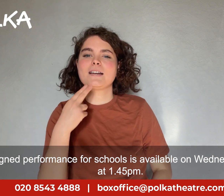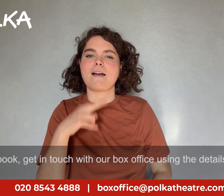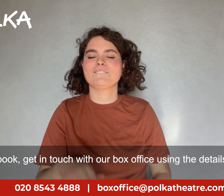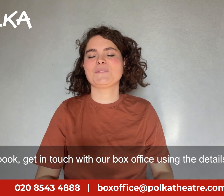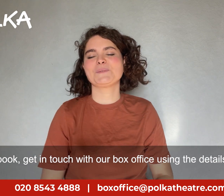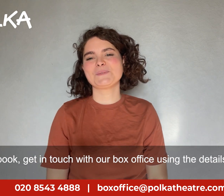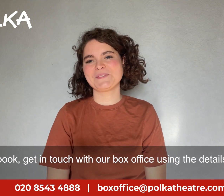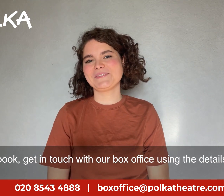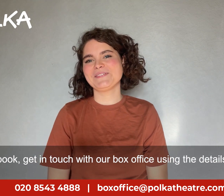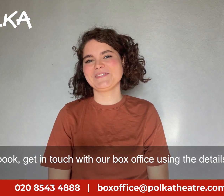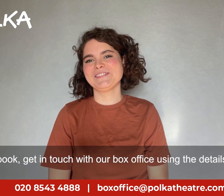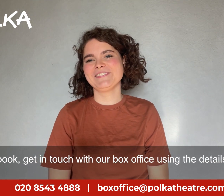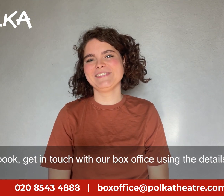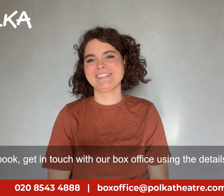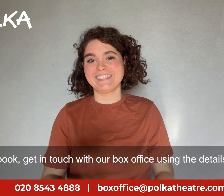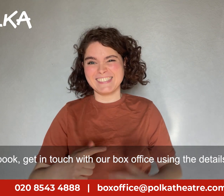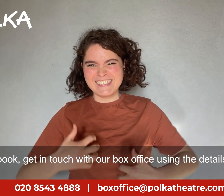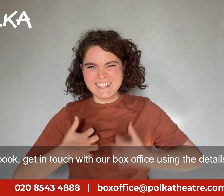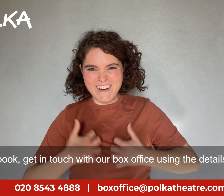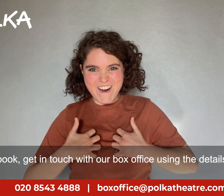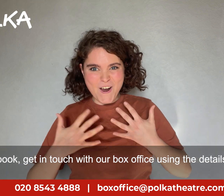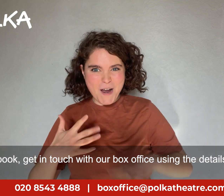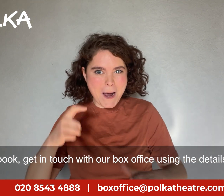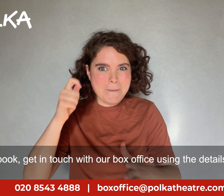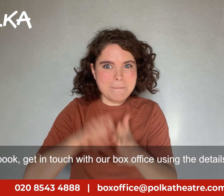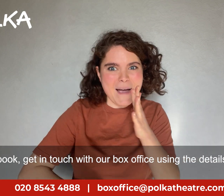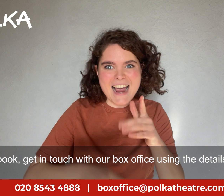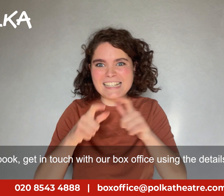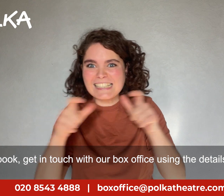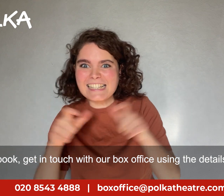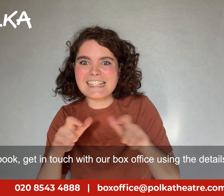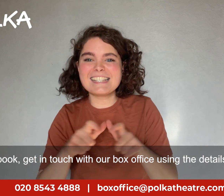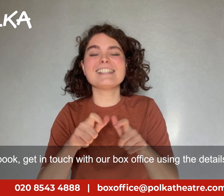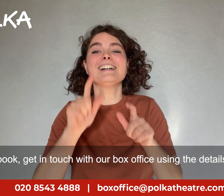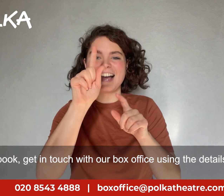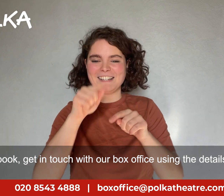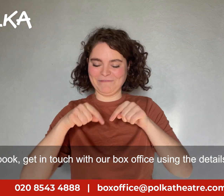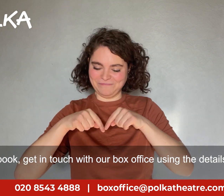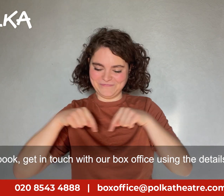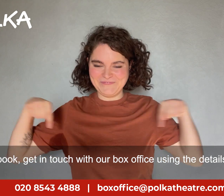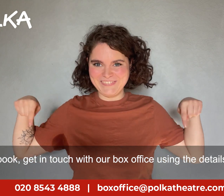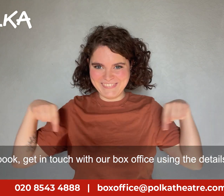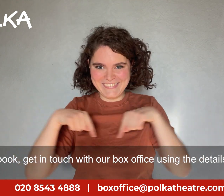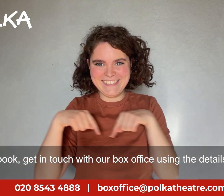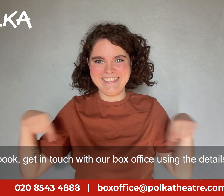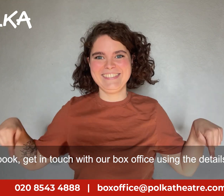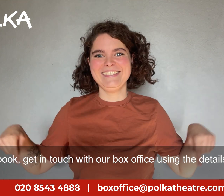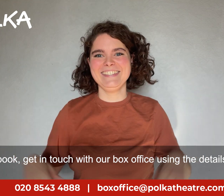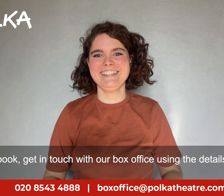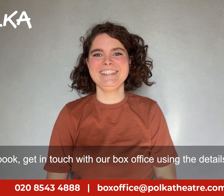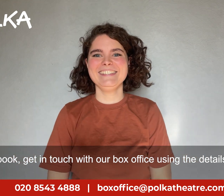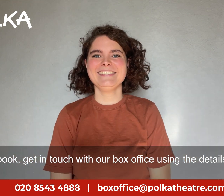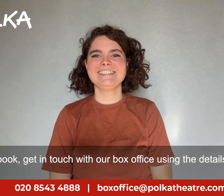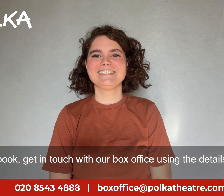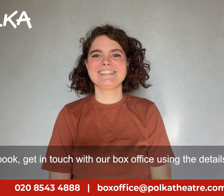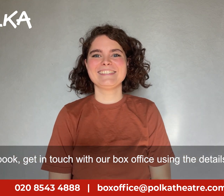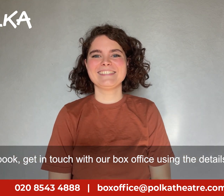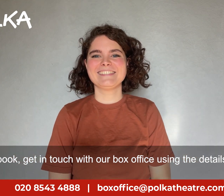To book, get in touch with our box office using the details below